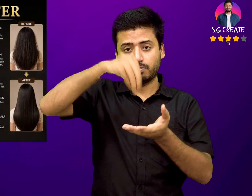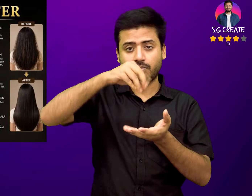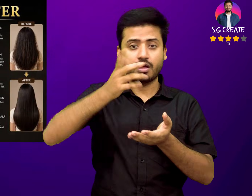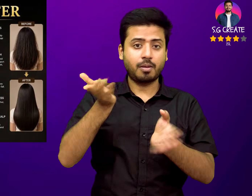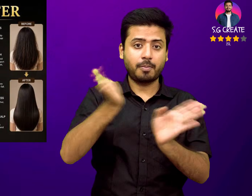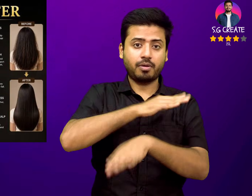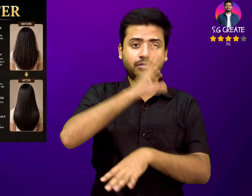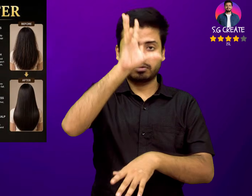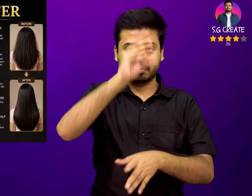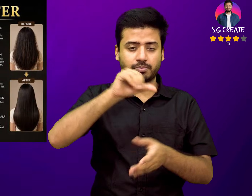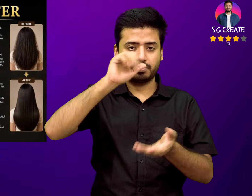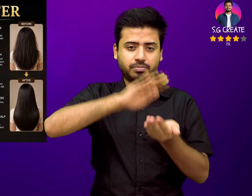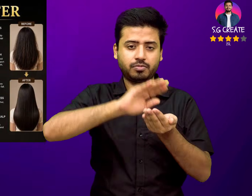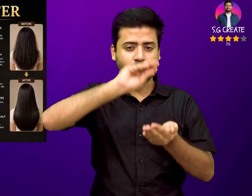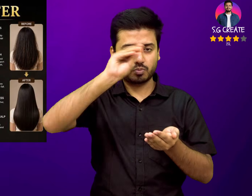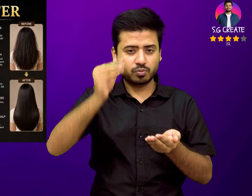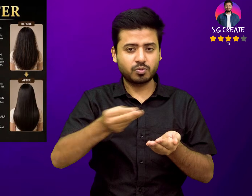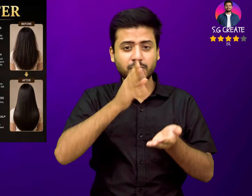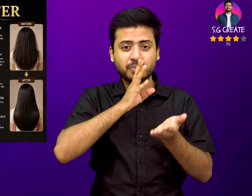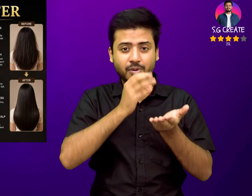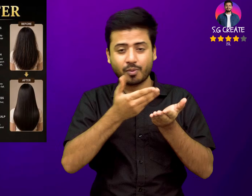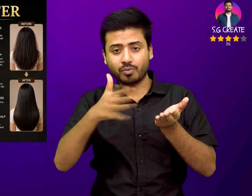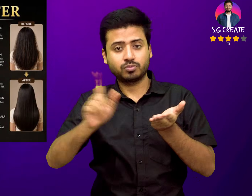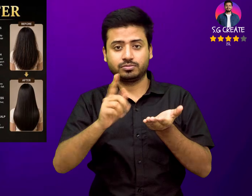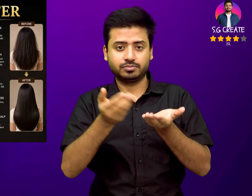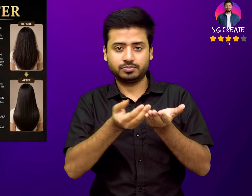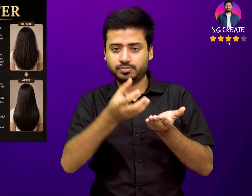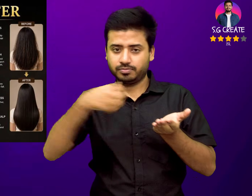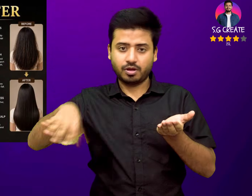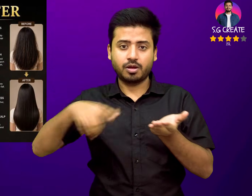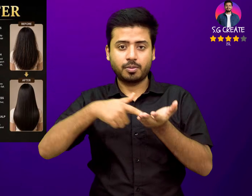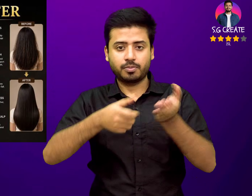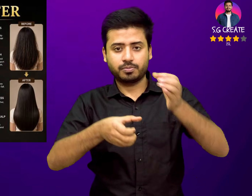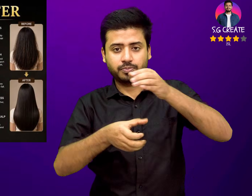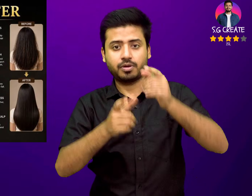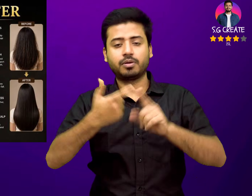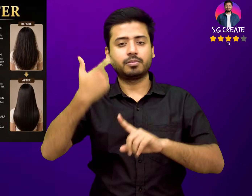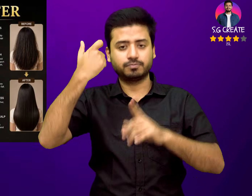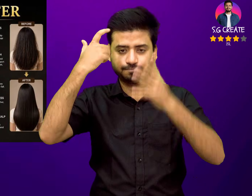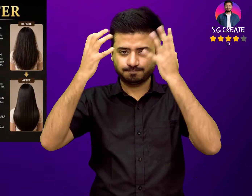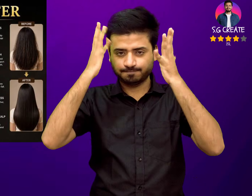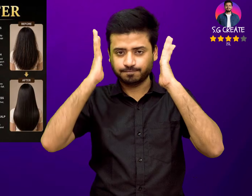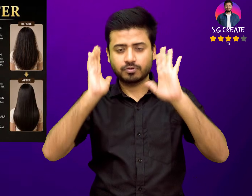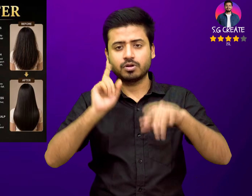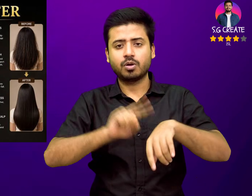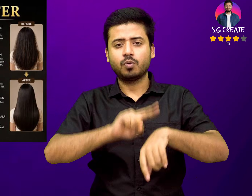thereby preventing mechanical breakage and tangles. The catch, rice water acts very much